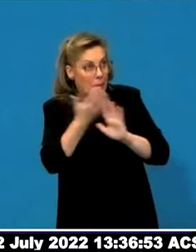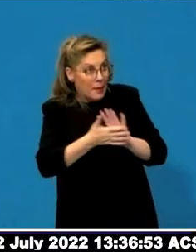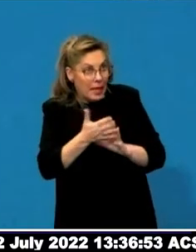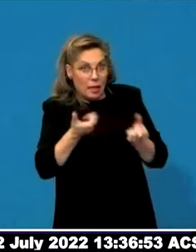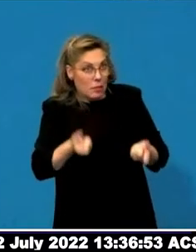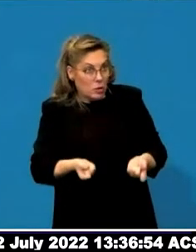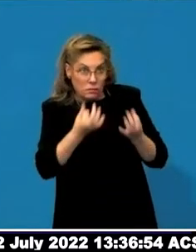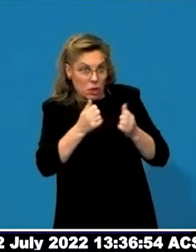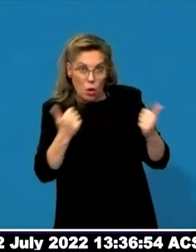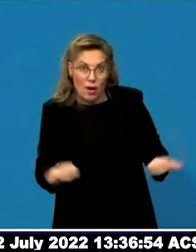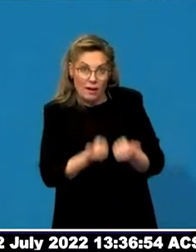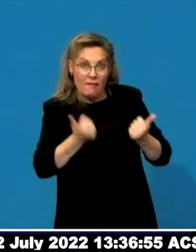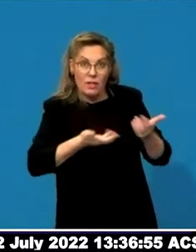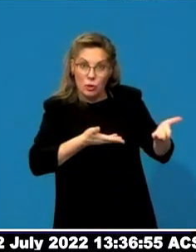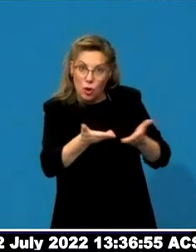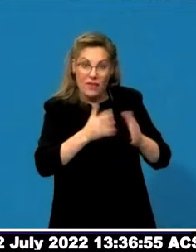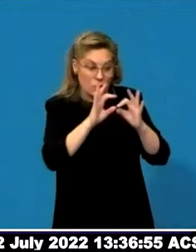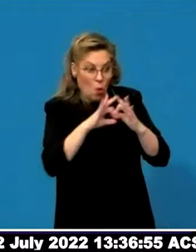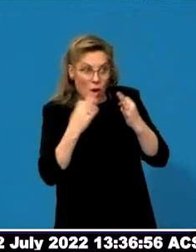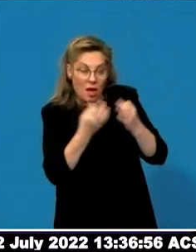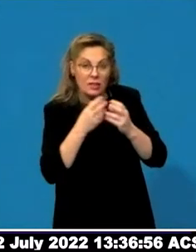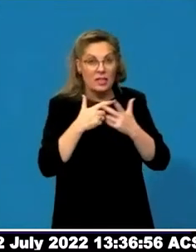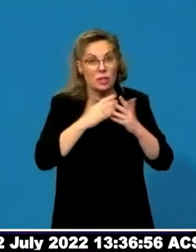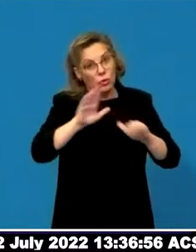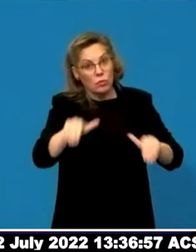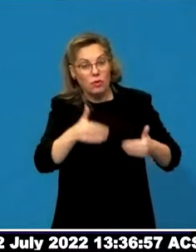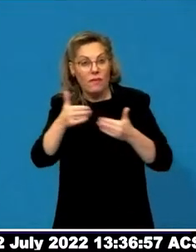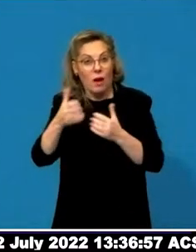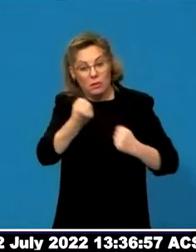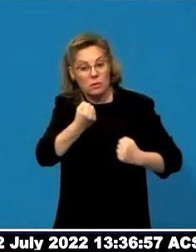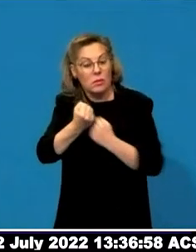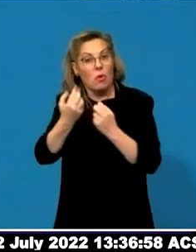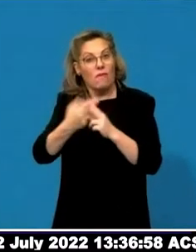Yes. MS McMAHON: And for those children who are not living at home